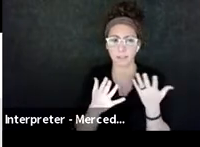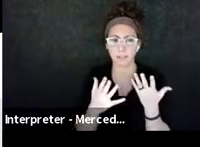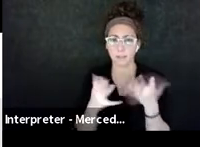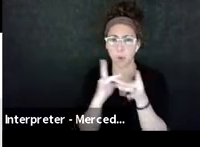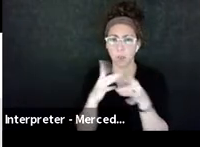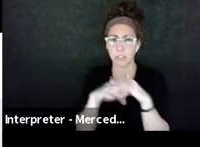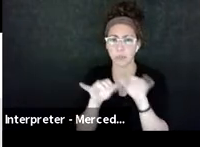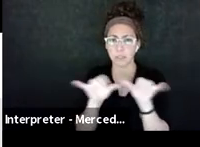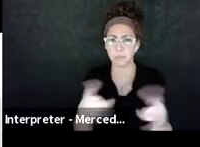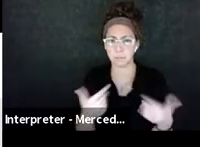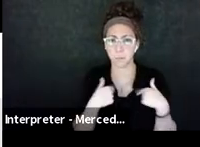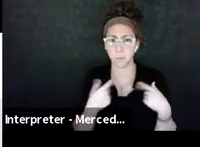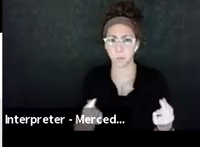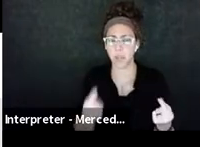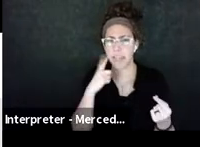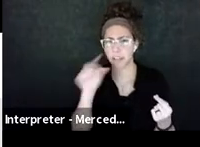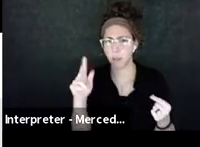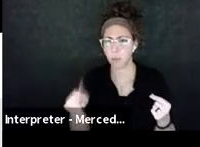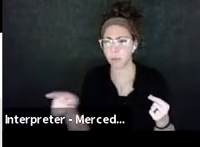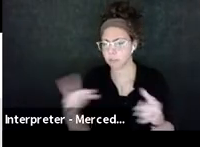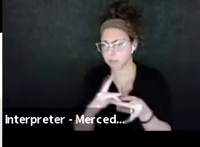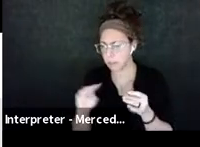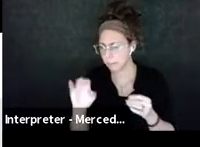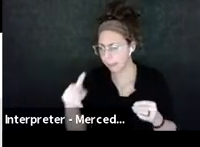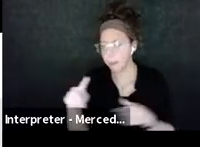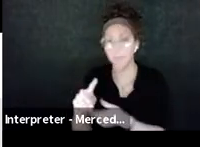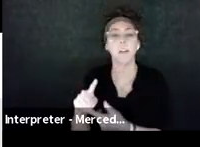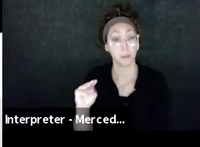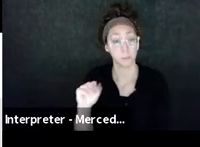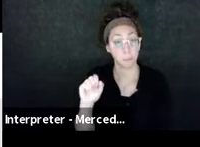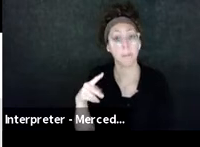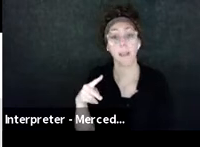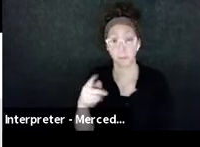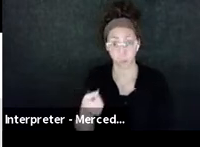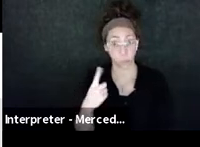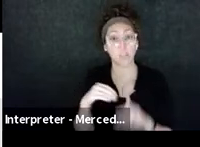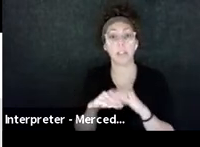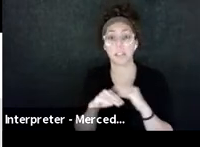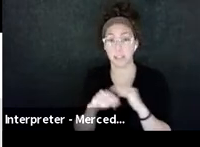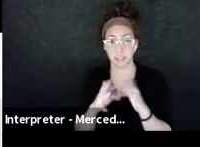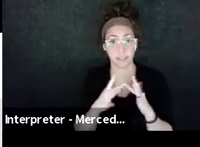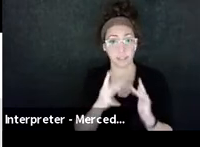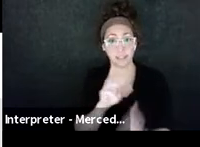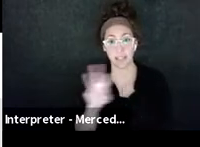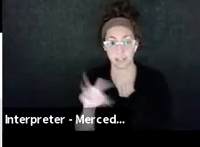maria.rodriguez: I think somebody had mentioned about map earlier. So map is one of our access sites they are part of our coordinated entry system.